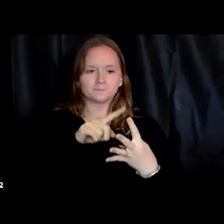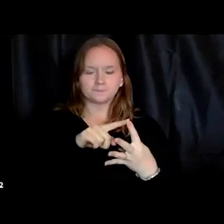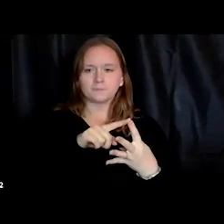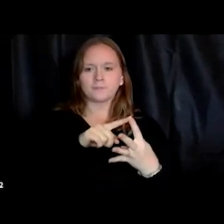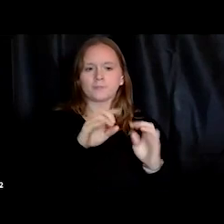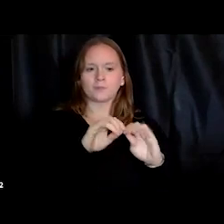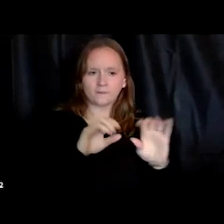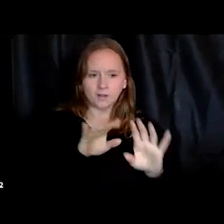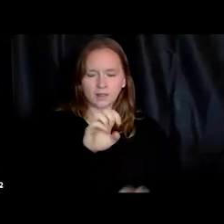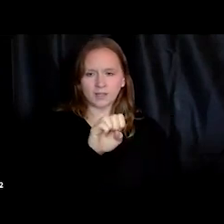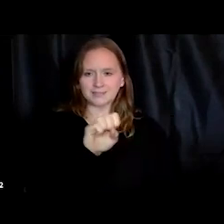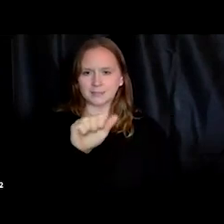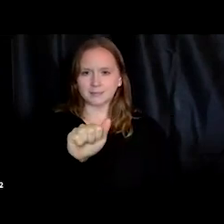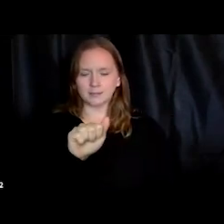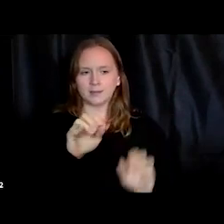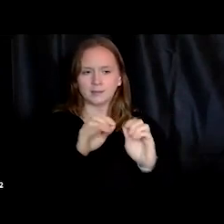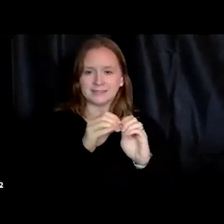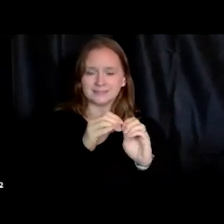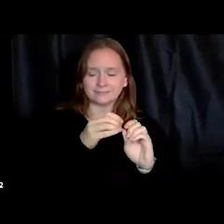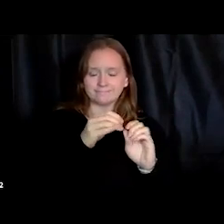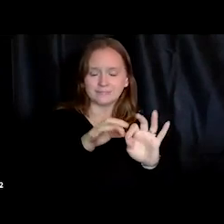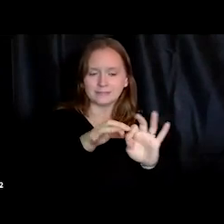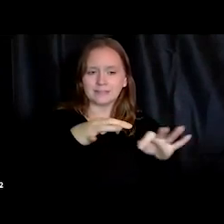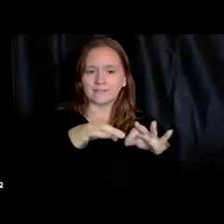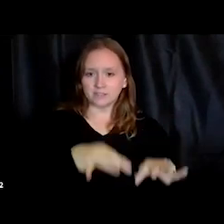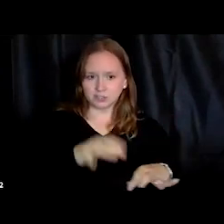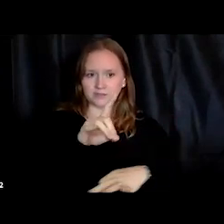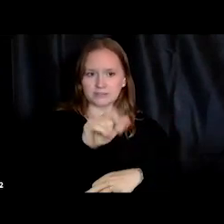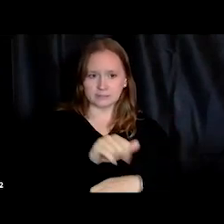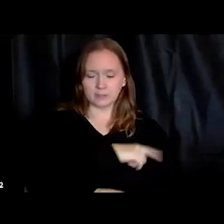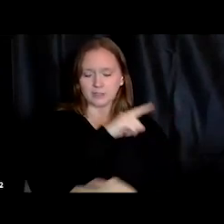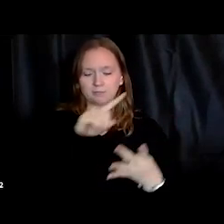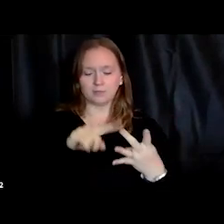at Social Security's listings for mental health conditions